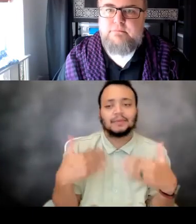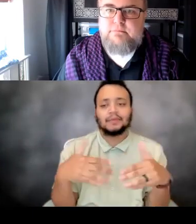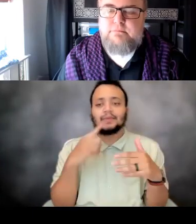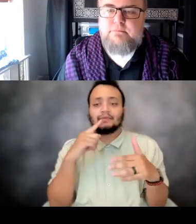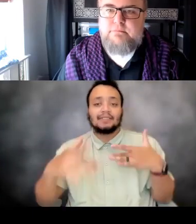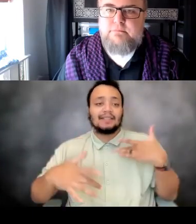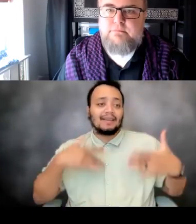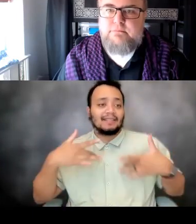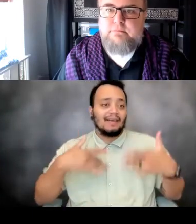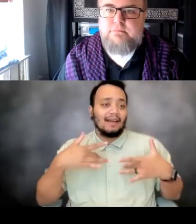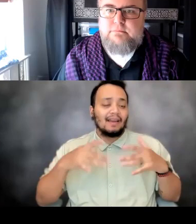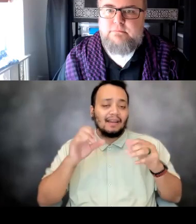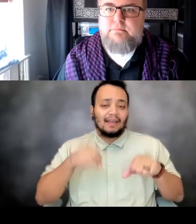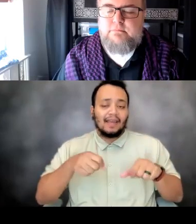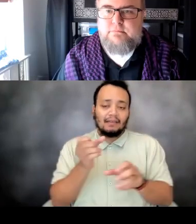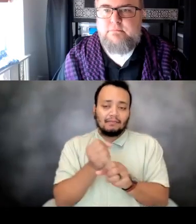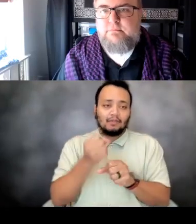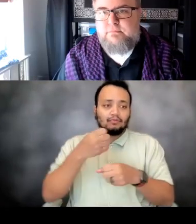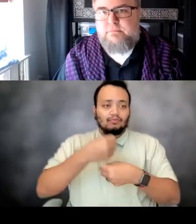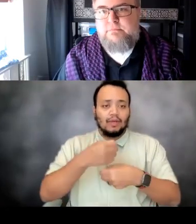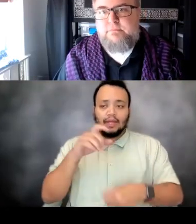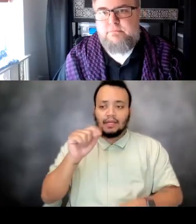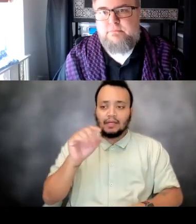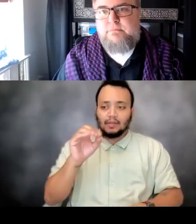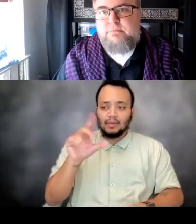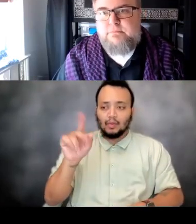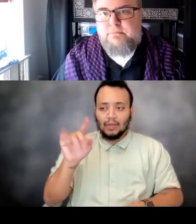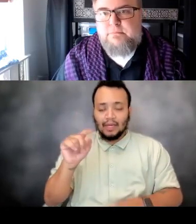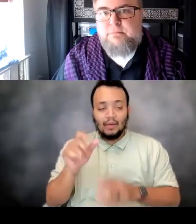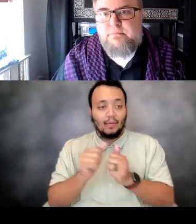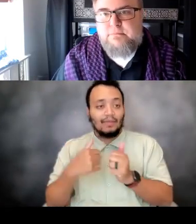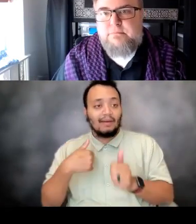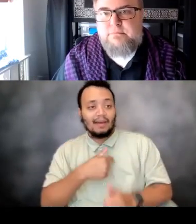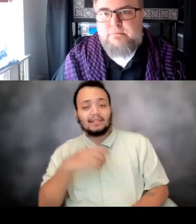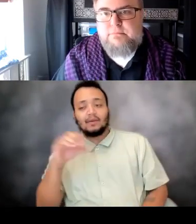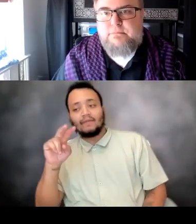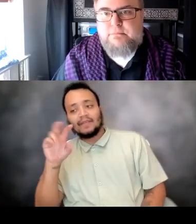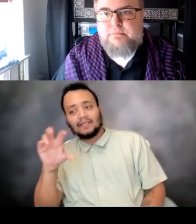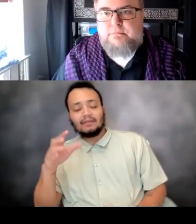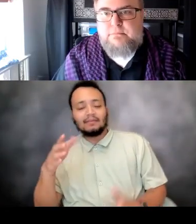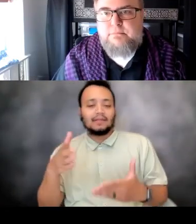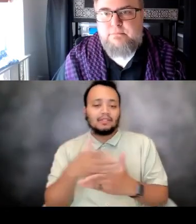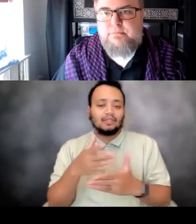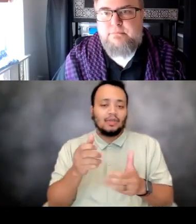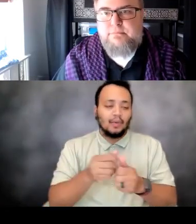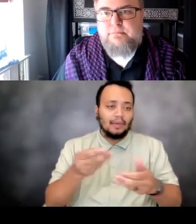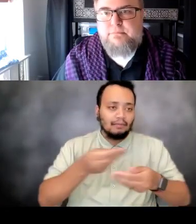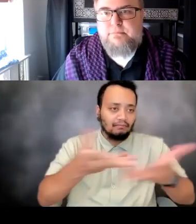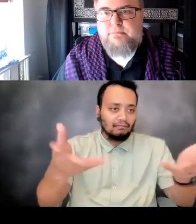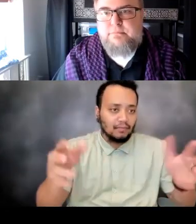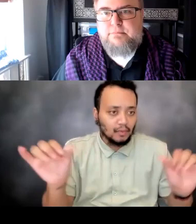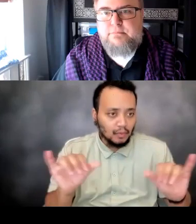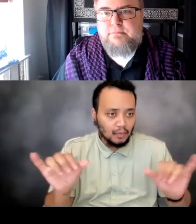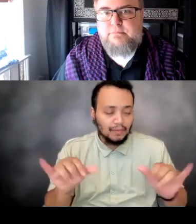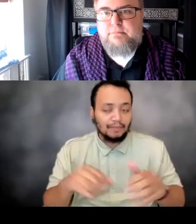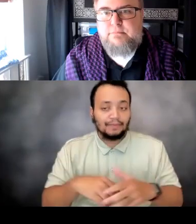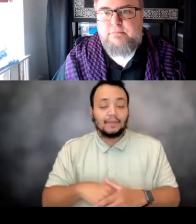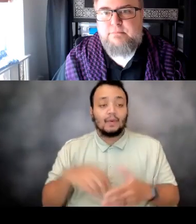not just with us at OVC, but all of you. And so thank you so much. What the outcome of this is going to be